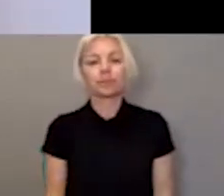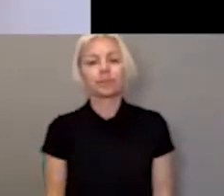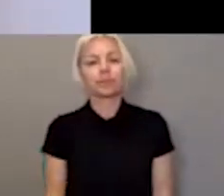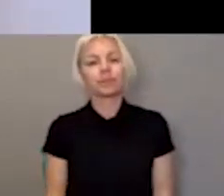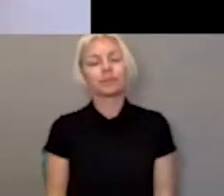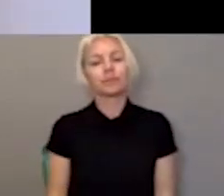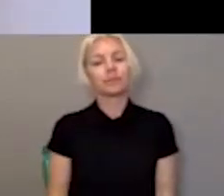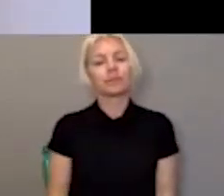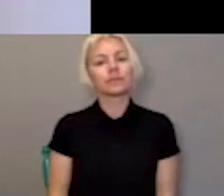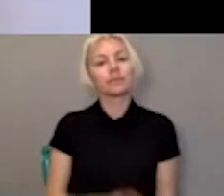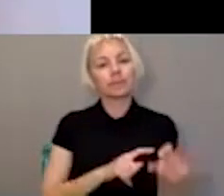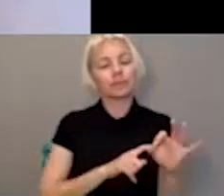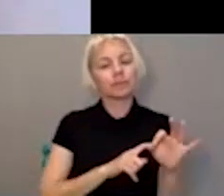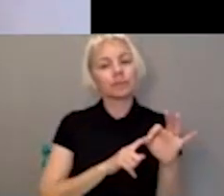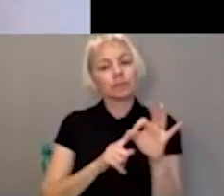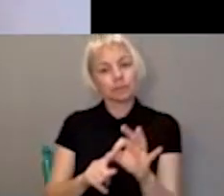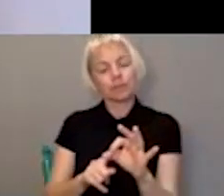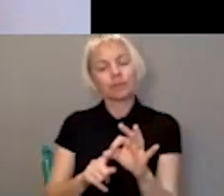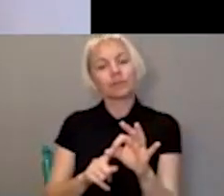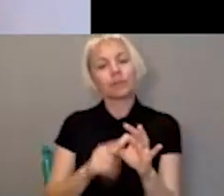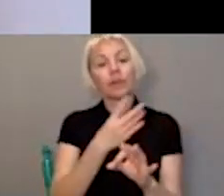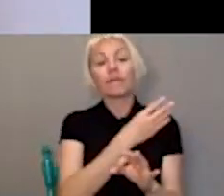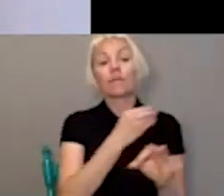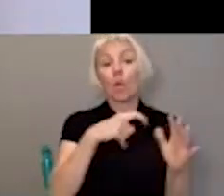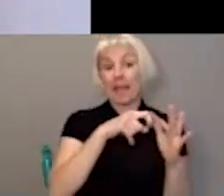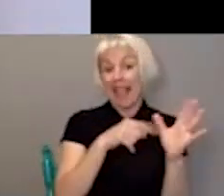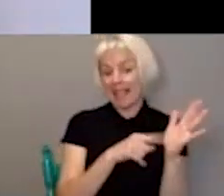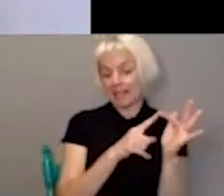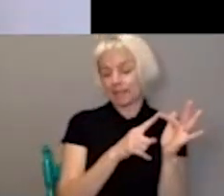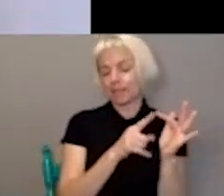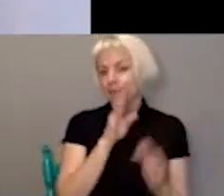one with you. What is it like as a woman, representing your respective communities,